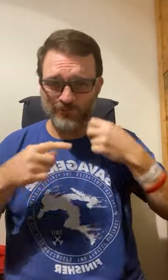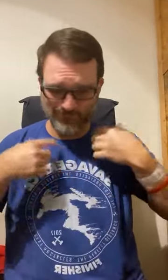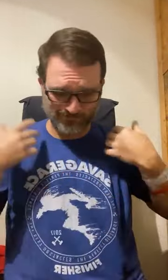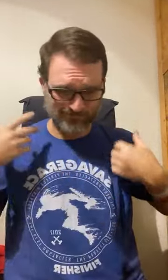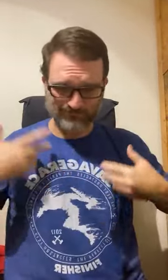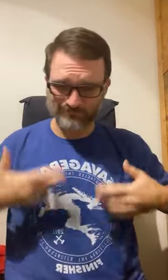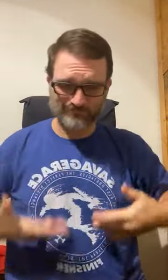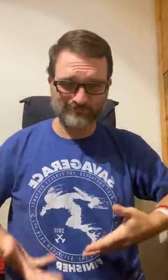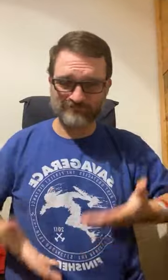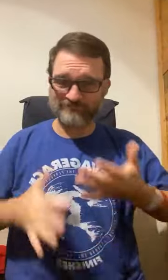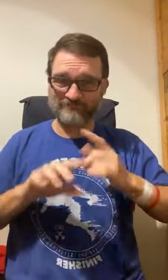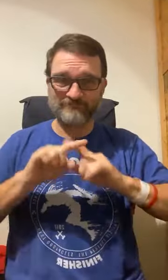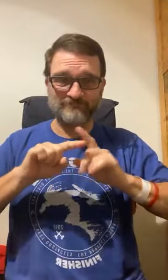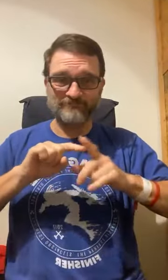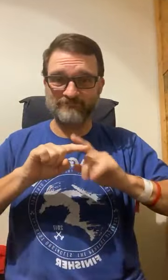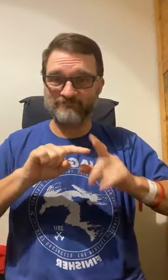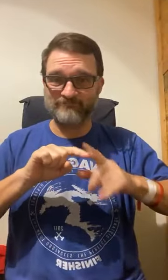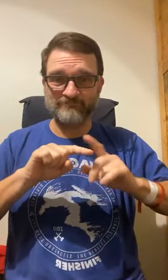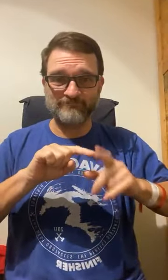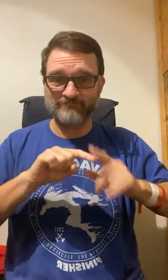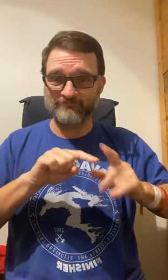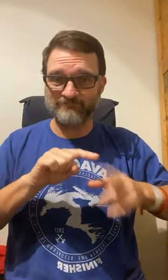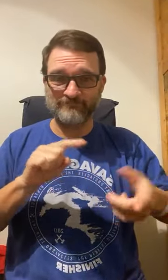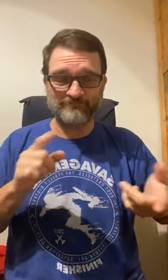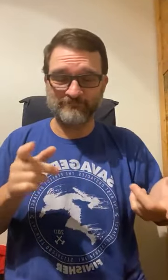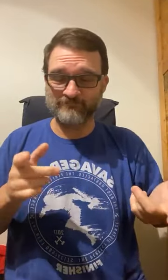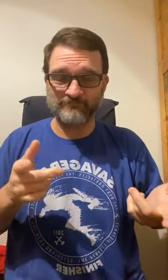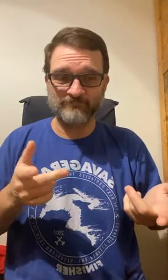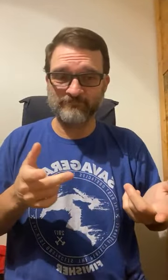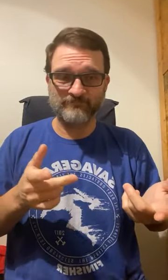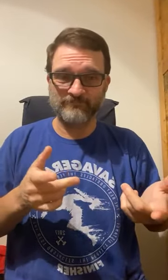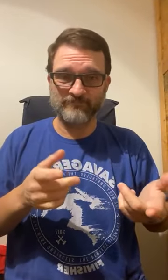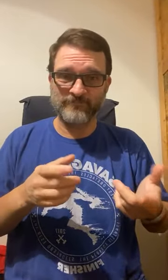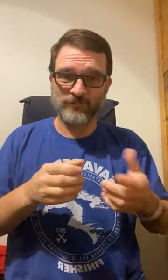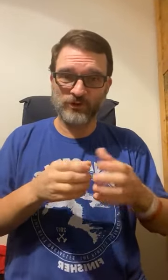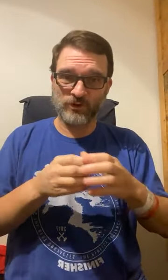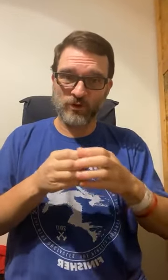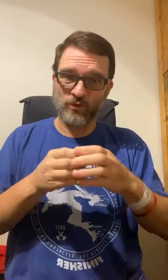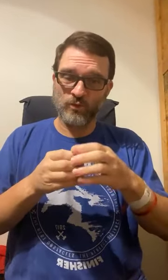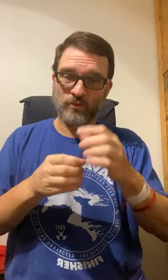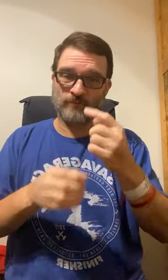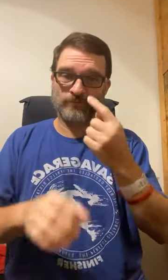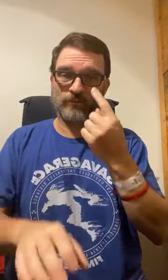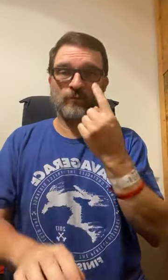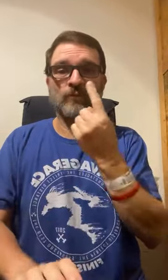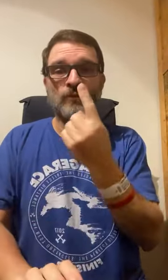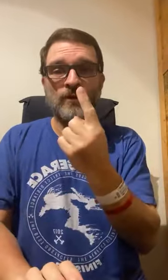All different types of nerves and etc